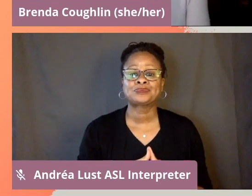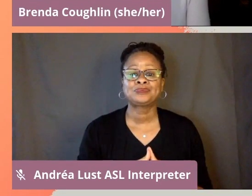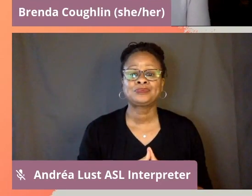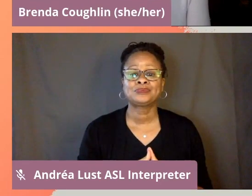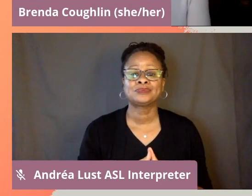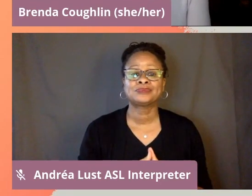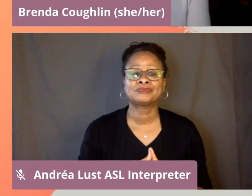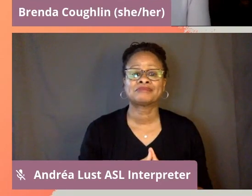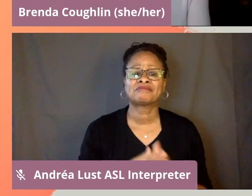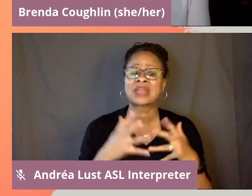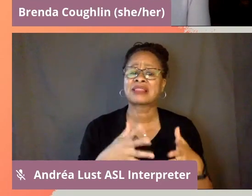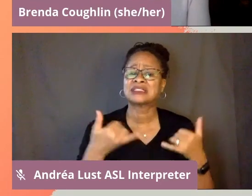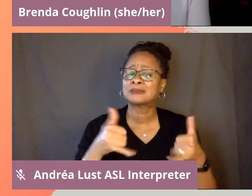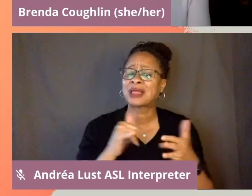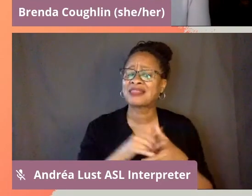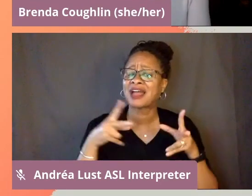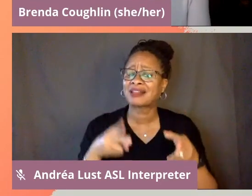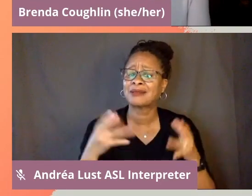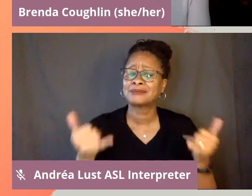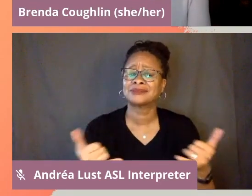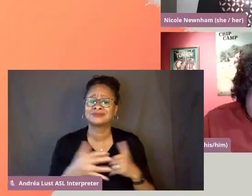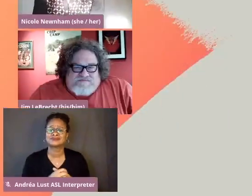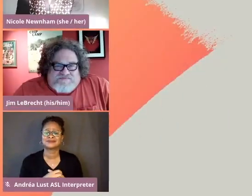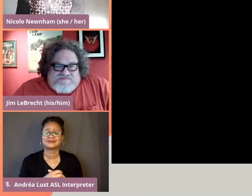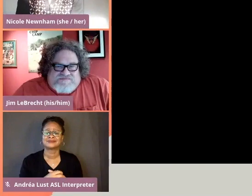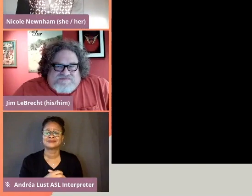All right, let's play that clip then, Jose, when you're ready.